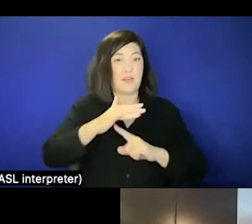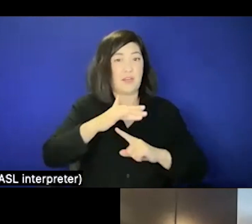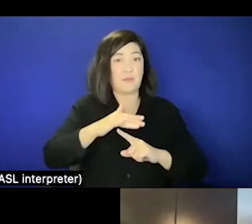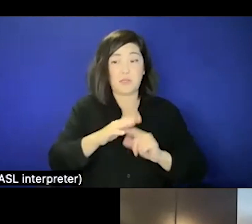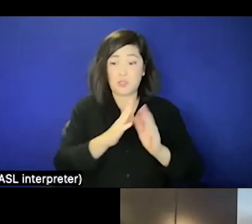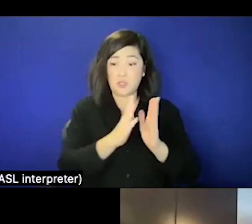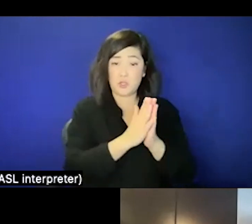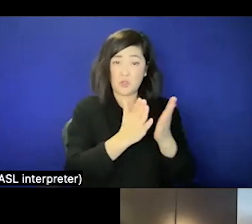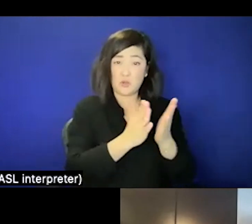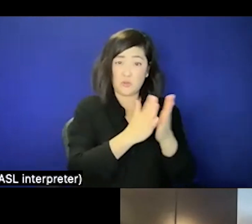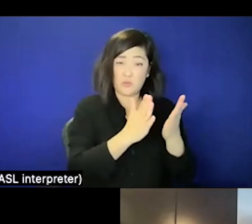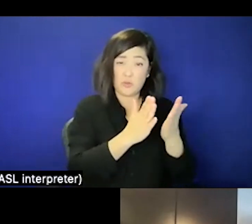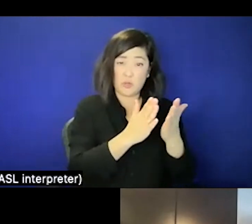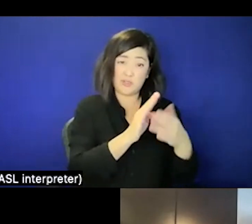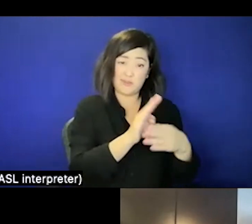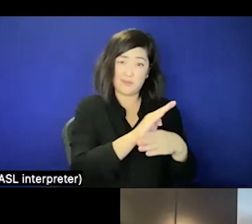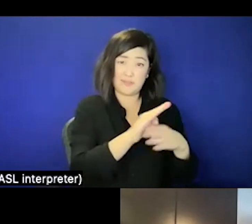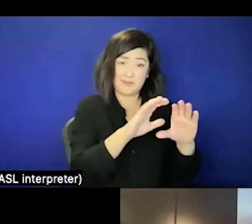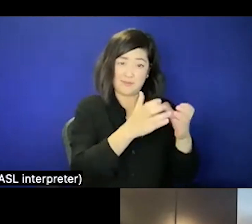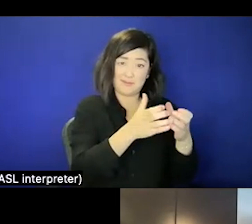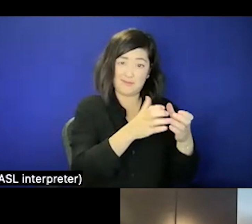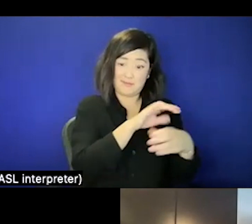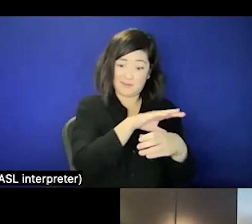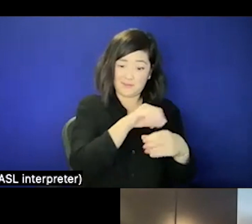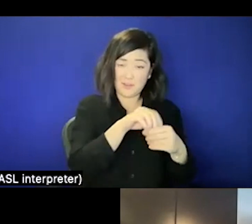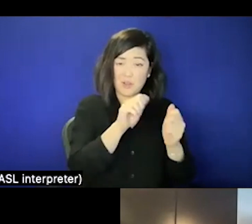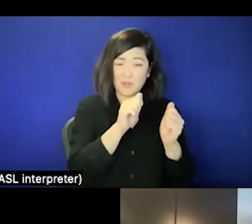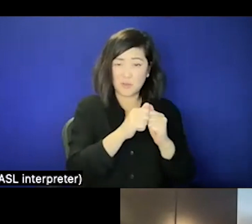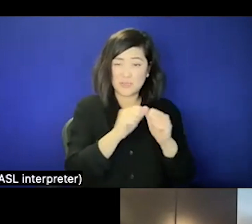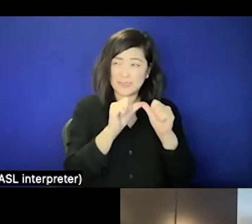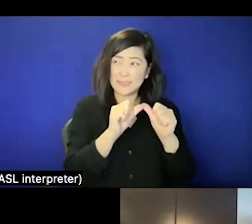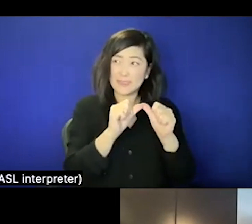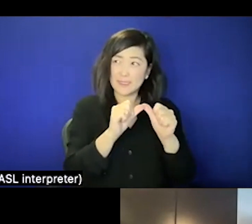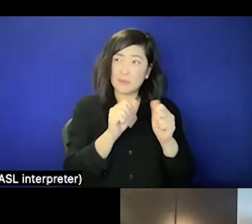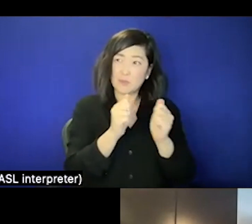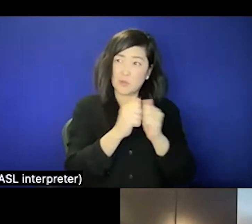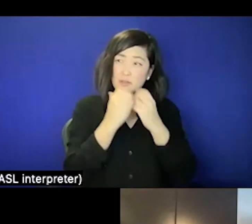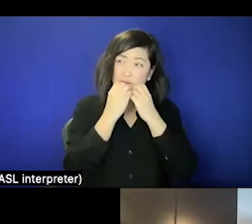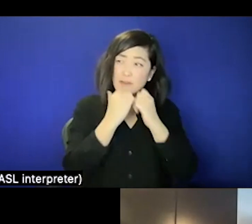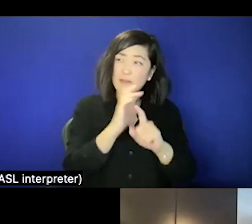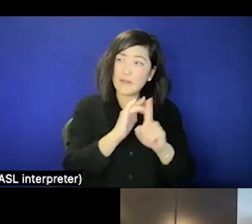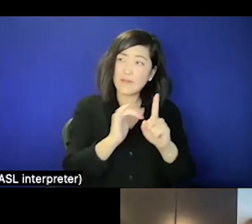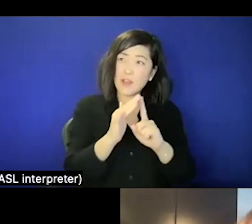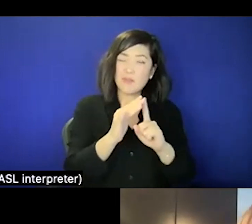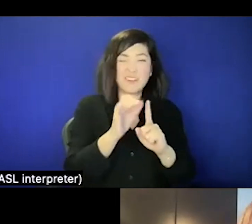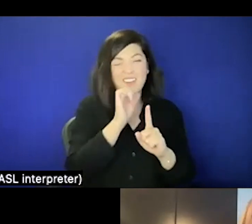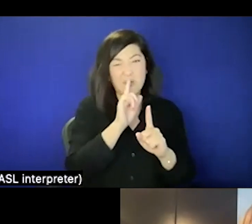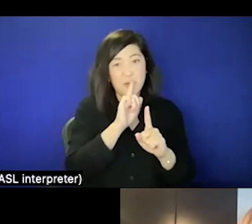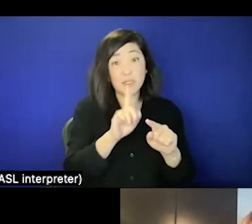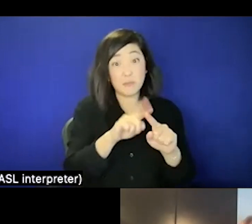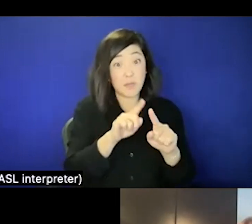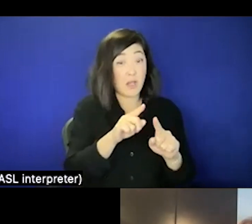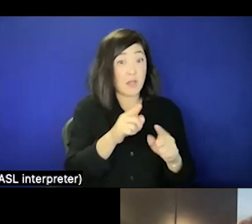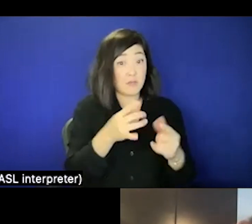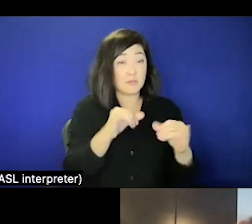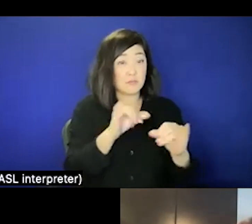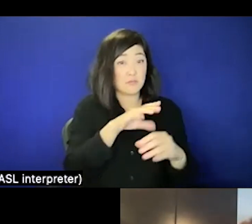that regard, but we have to play our part. And I think in terms of the projection,